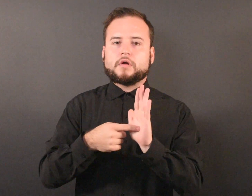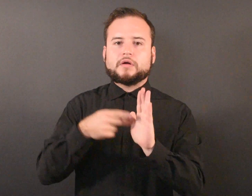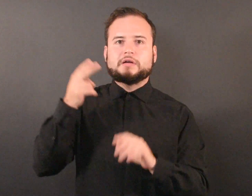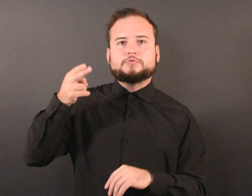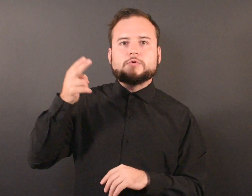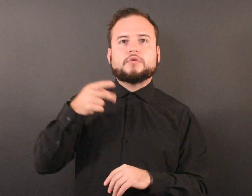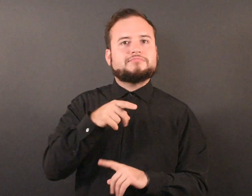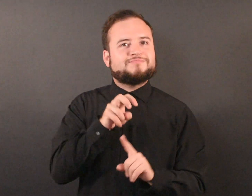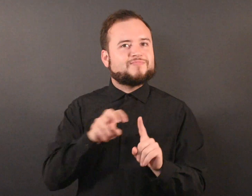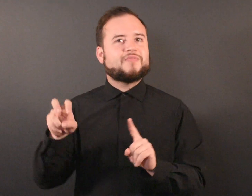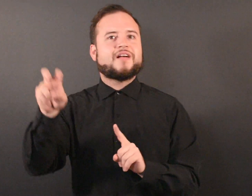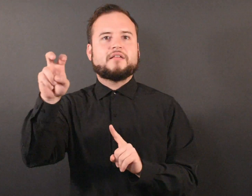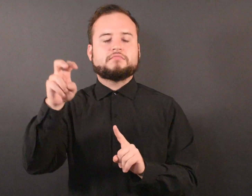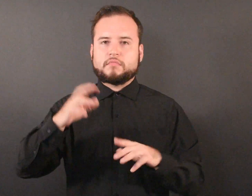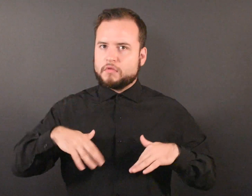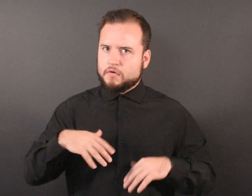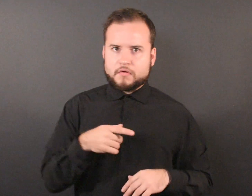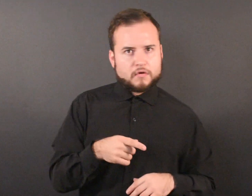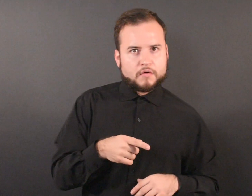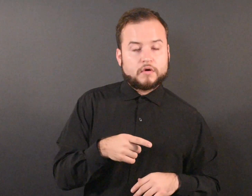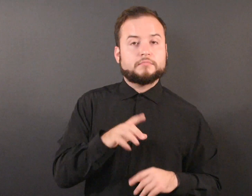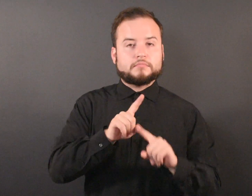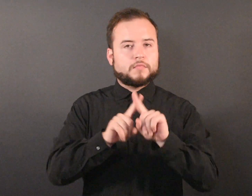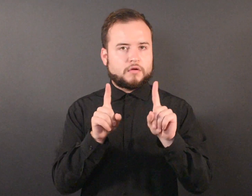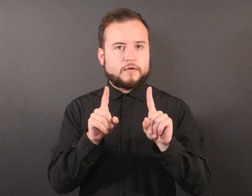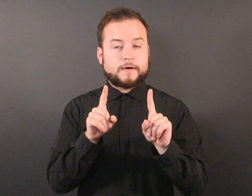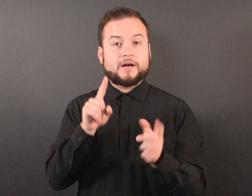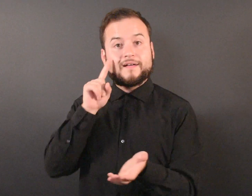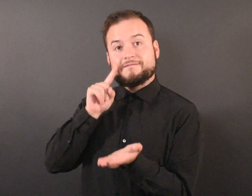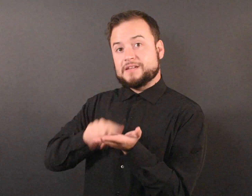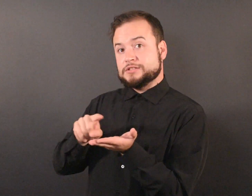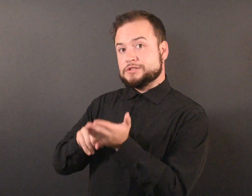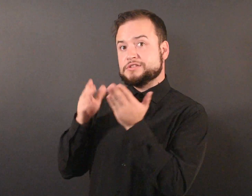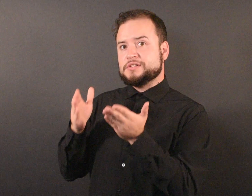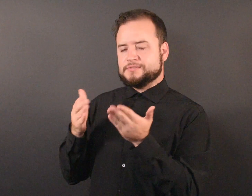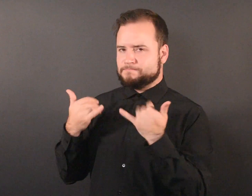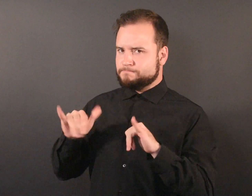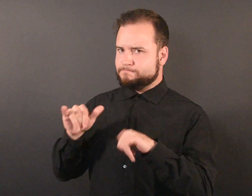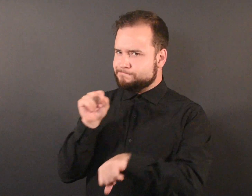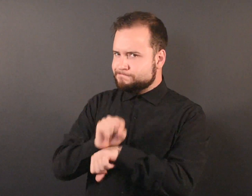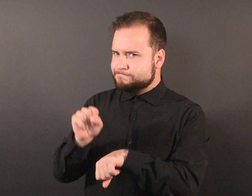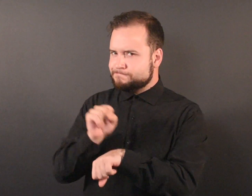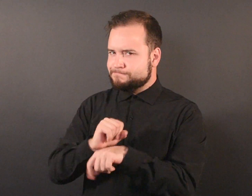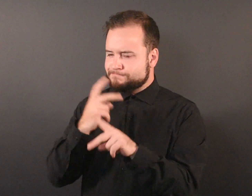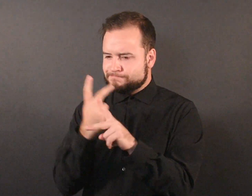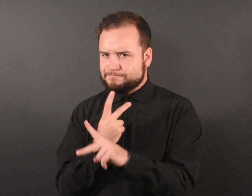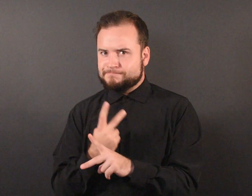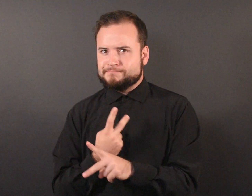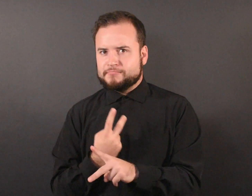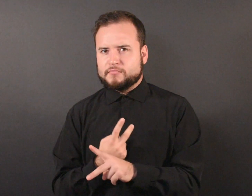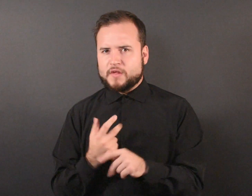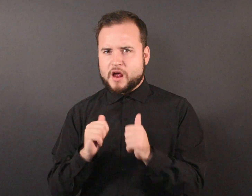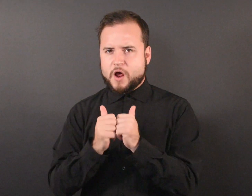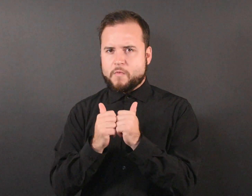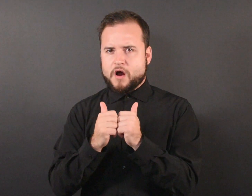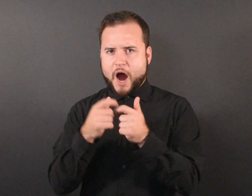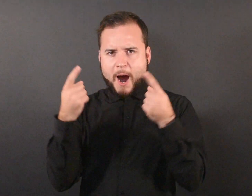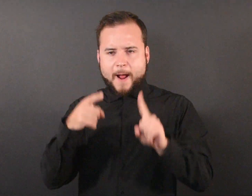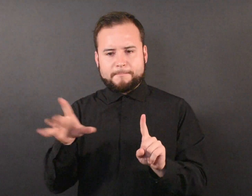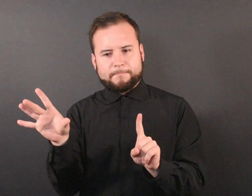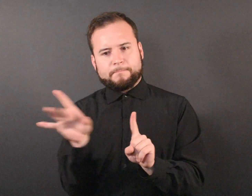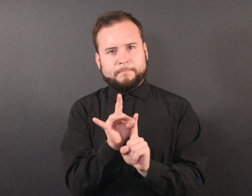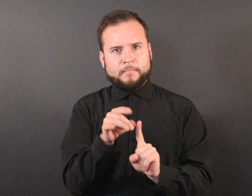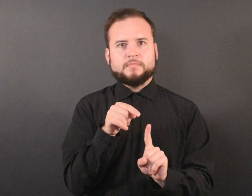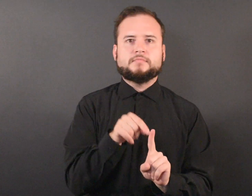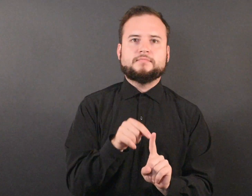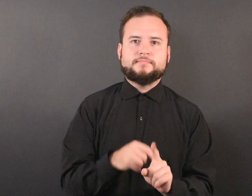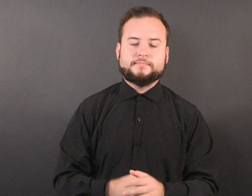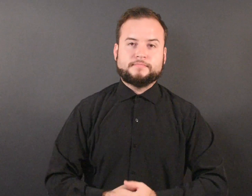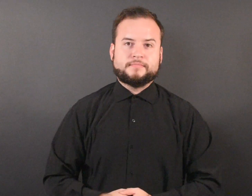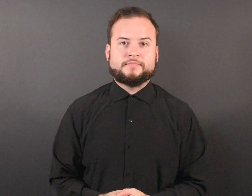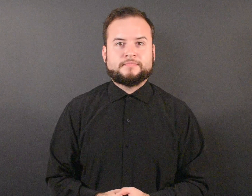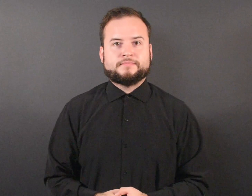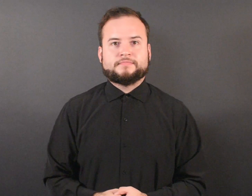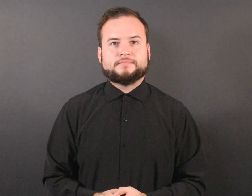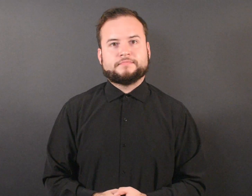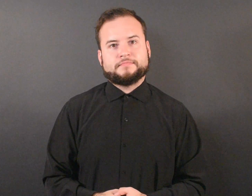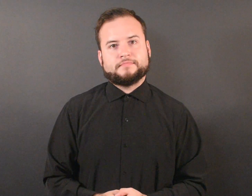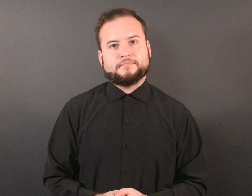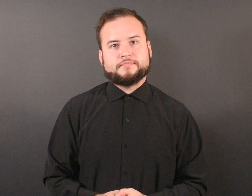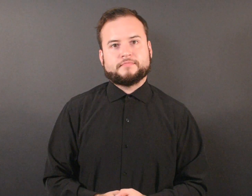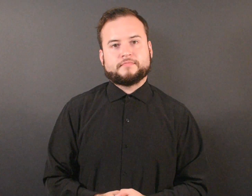working to determine how transmission may have occurred.